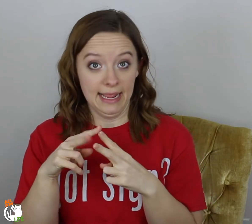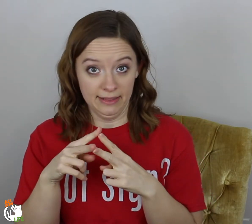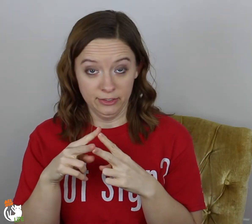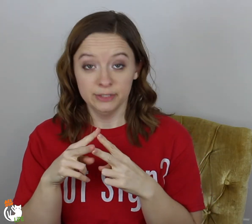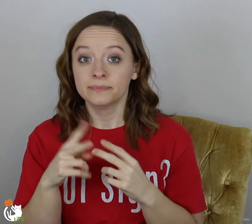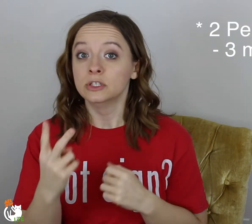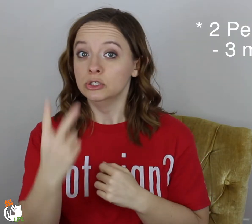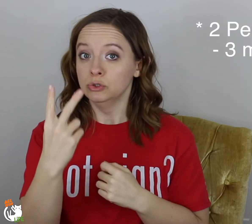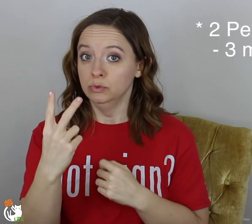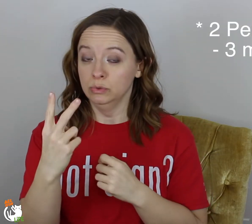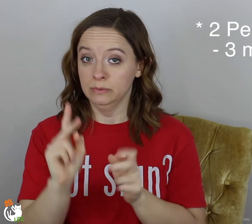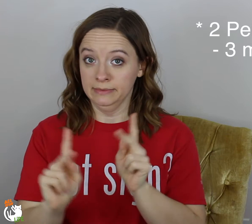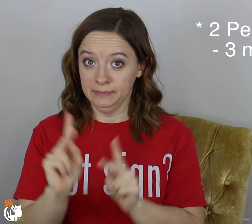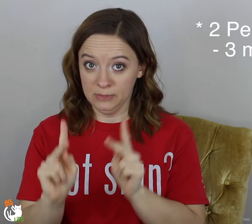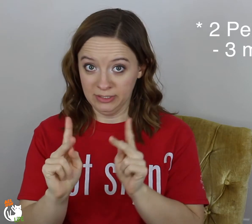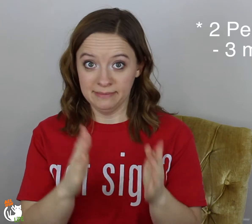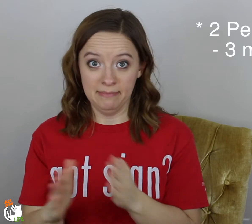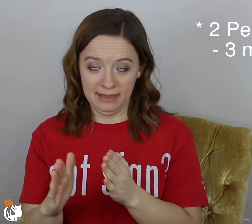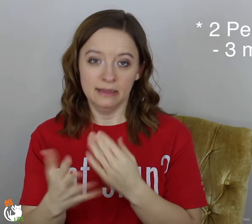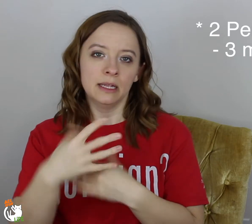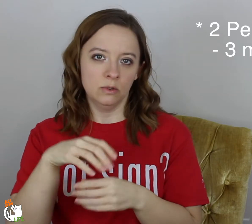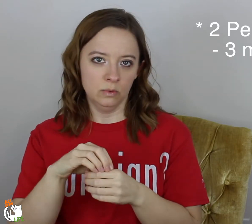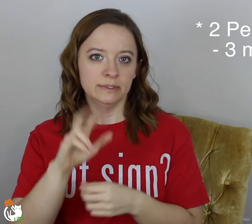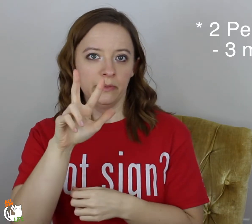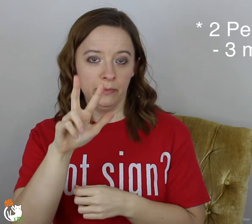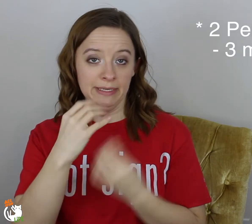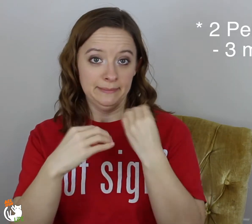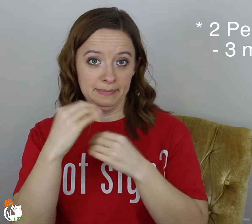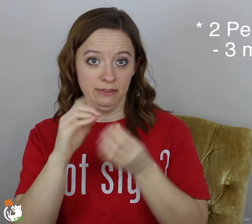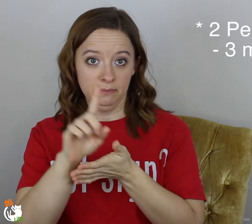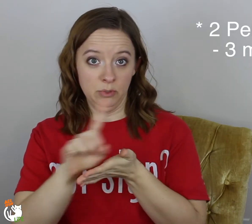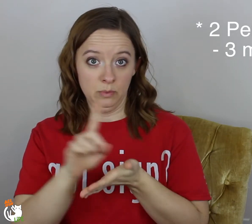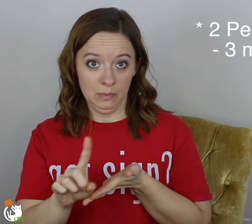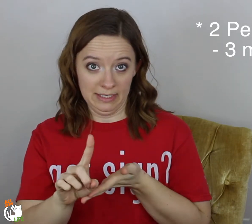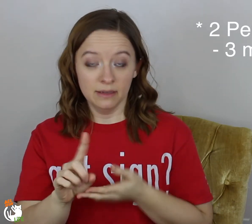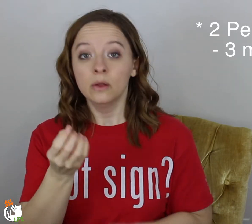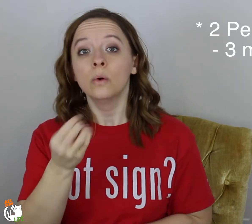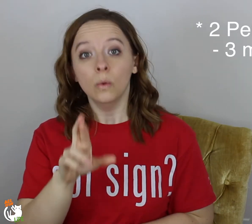You can get either a 2 person plan, which includes 3 meals per week,